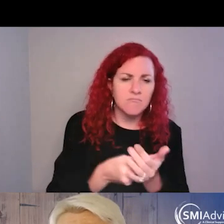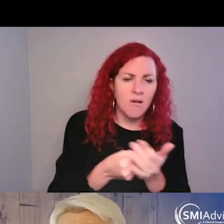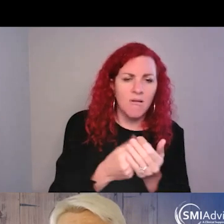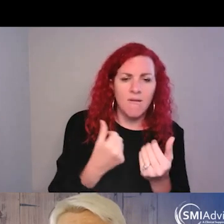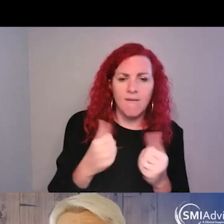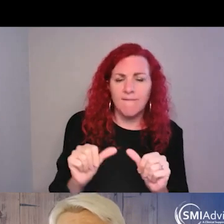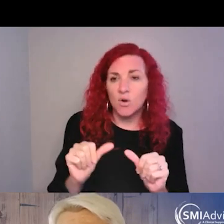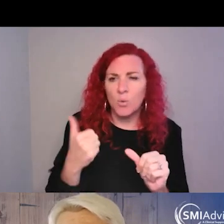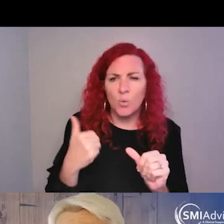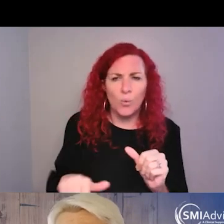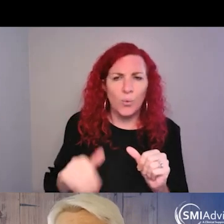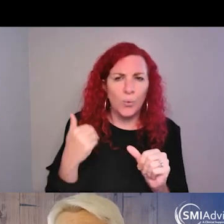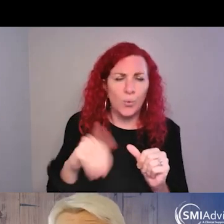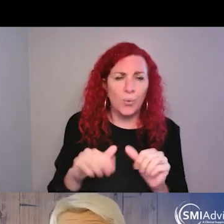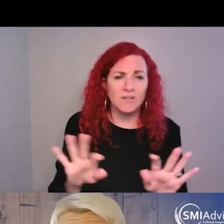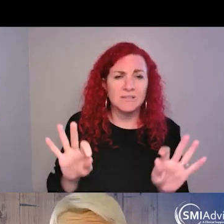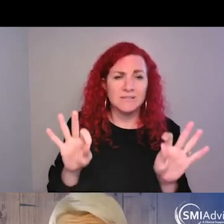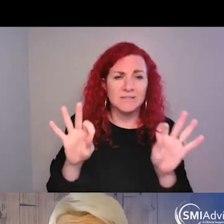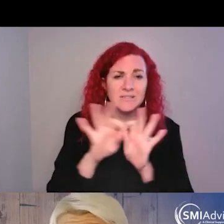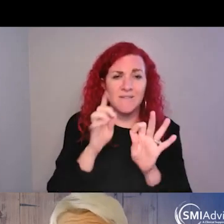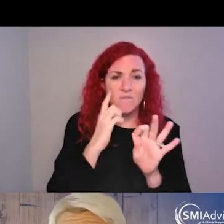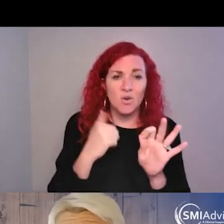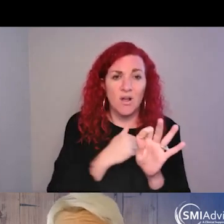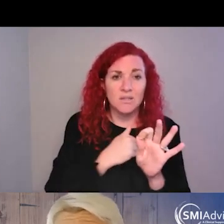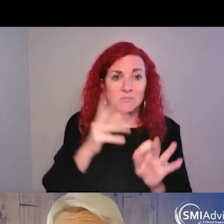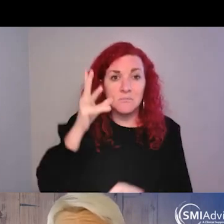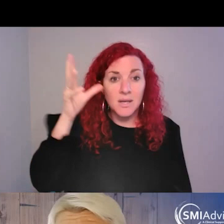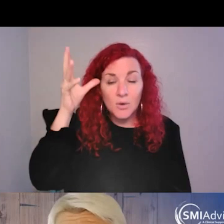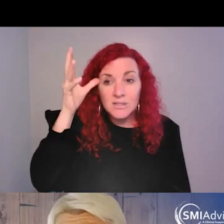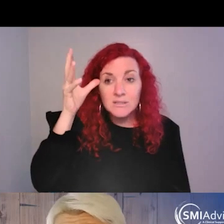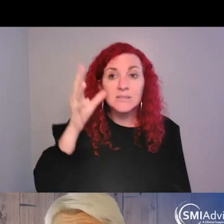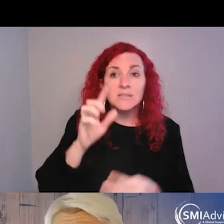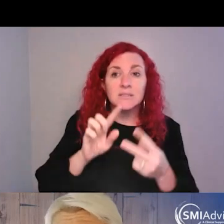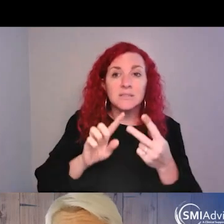IT IS IMPORTANT TO US FOR THOSE OF US THAT ARE PARENTS AND WORK IN MENTAL HEALTH